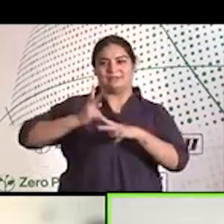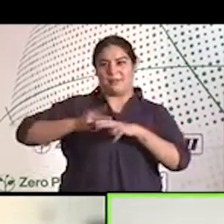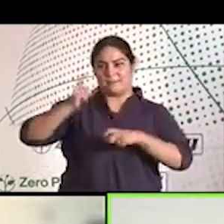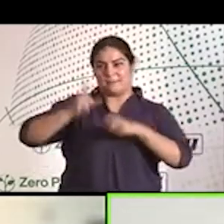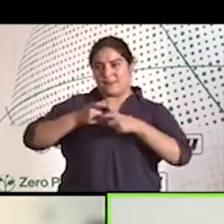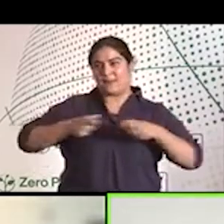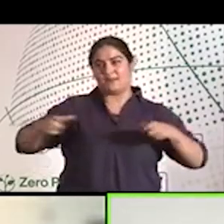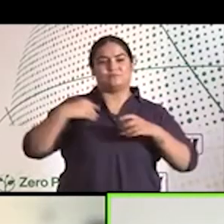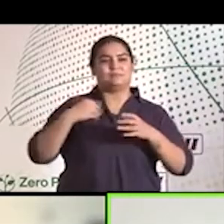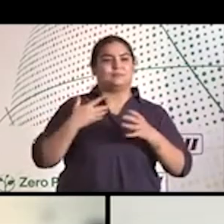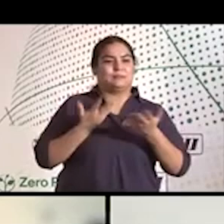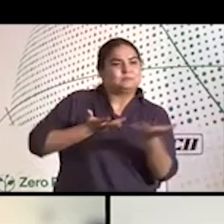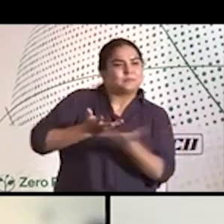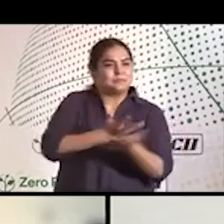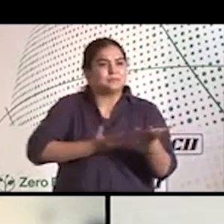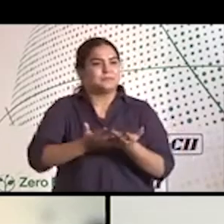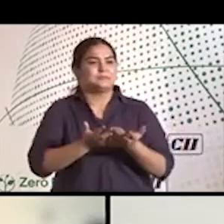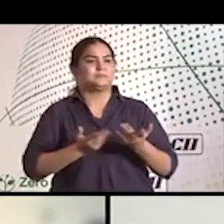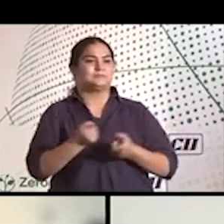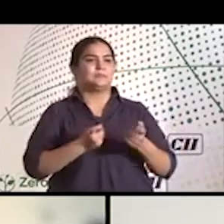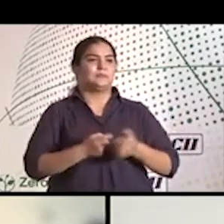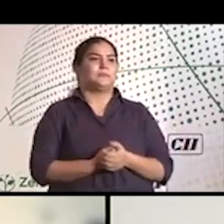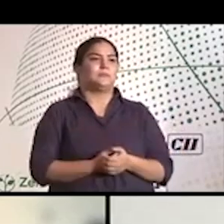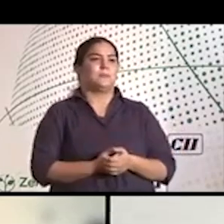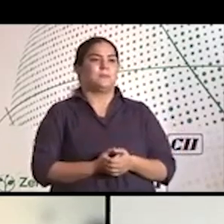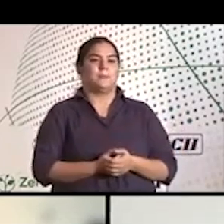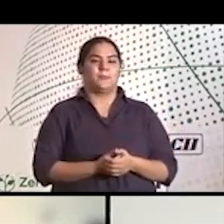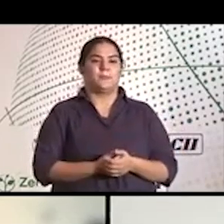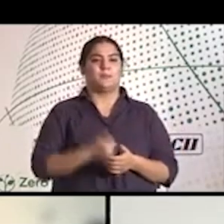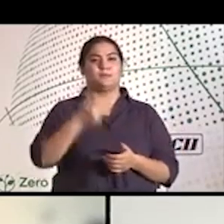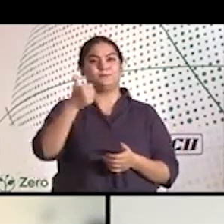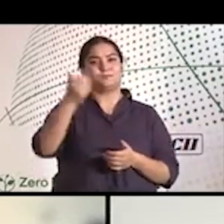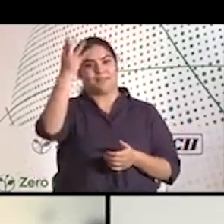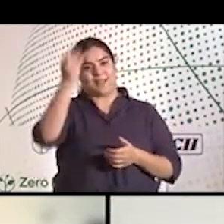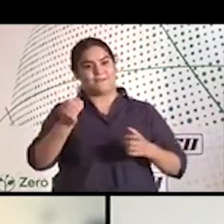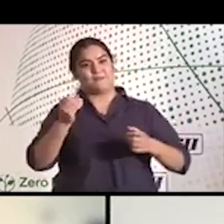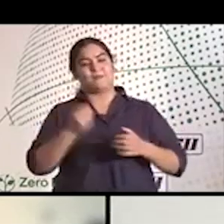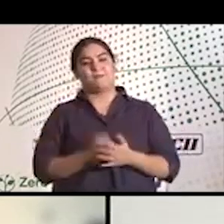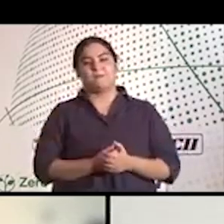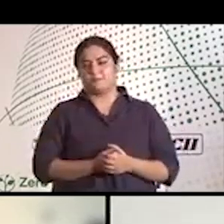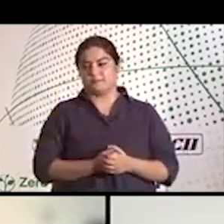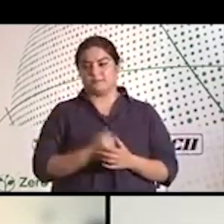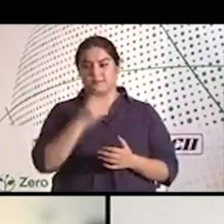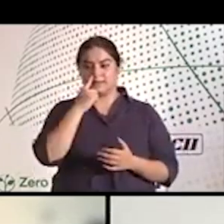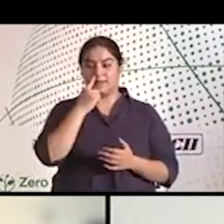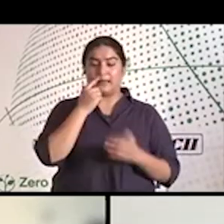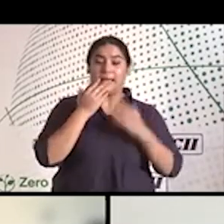This is one I Very good evening. Thank you so much, you three.